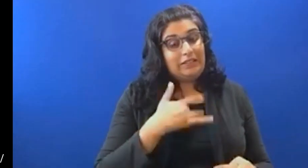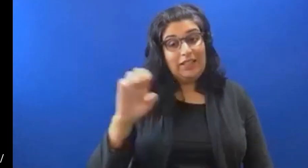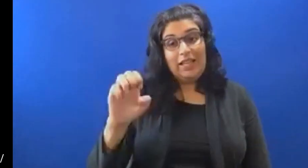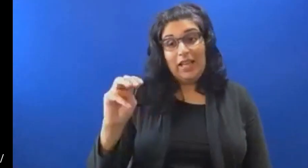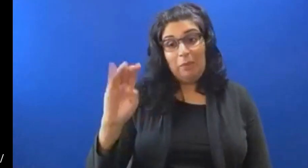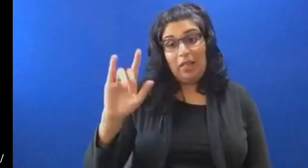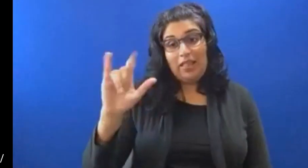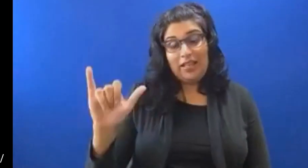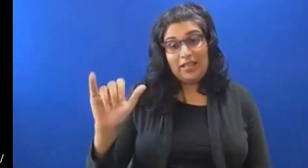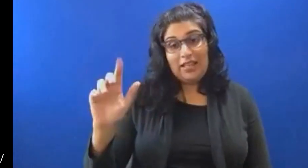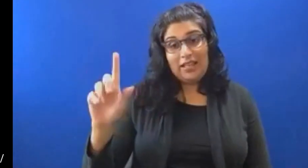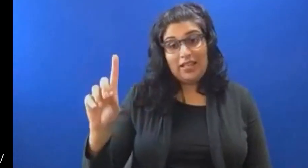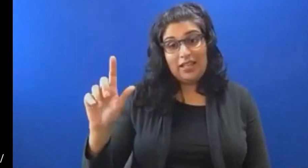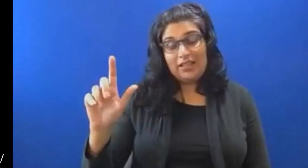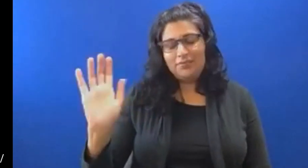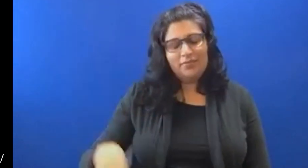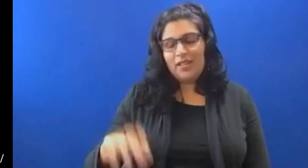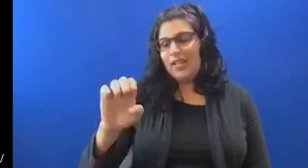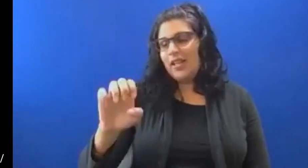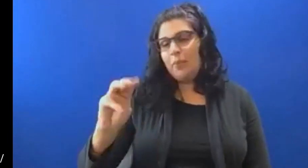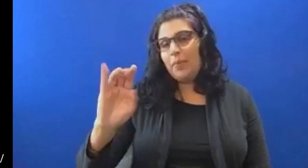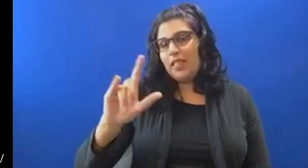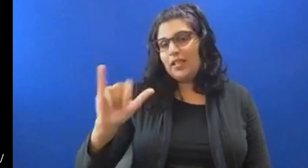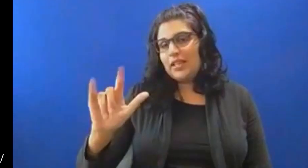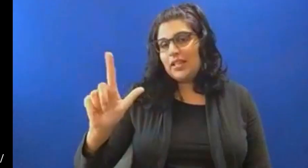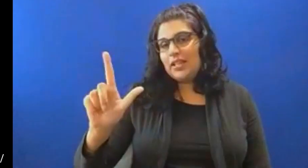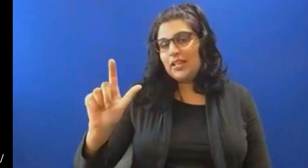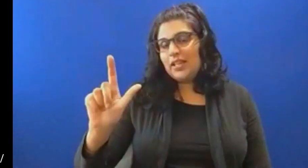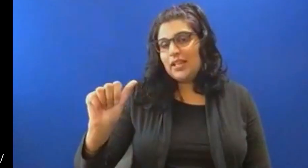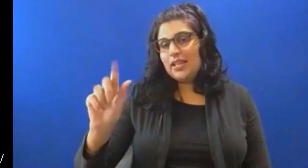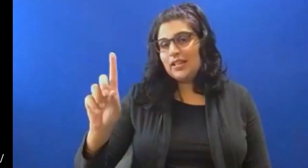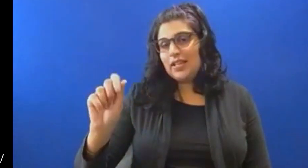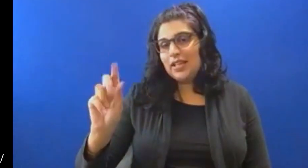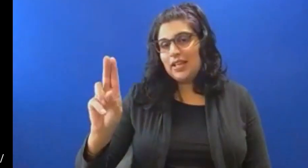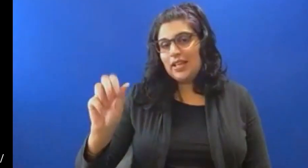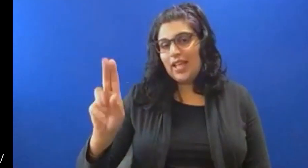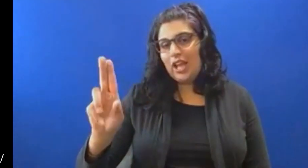I haven't gotten used to yet having my name as a URL because I changed it recently.